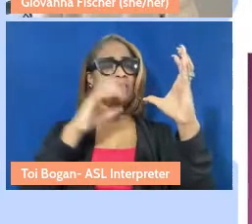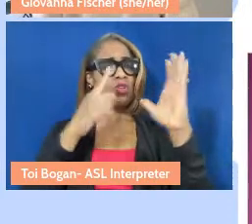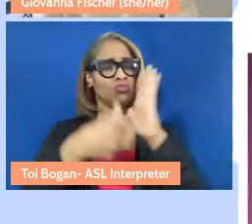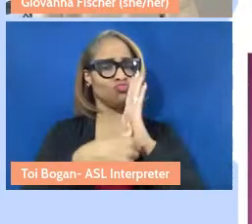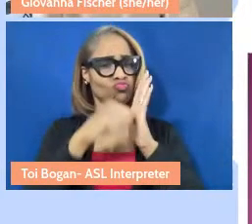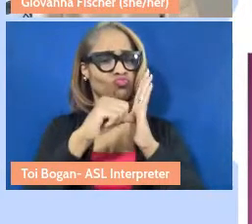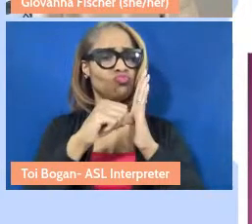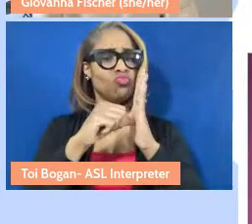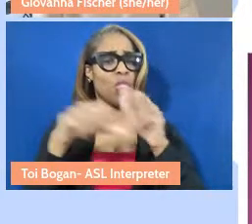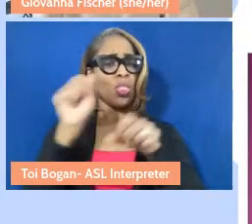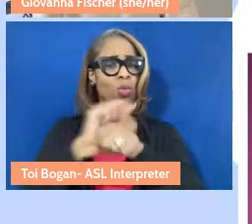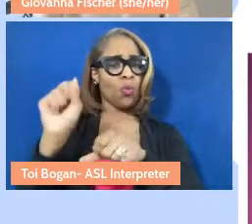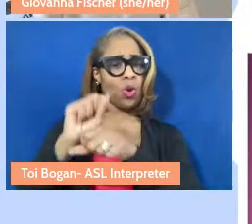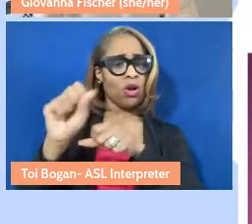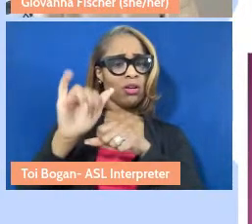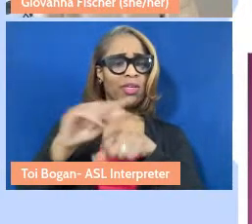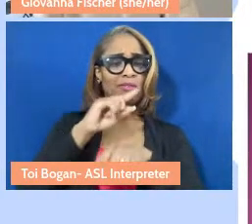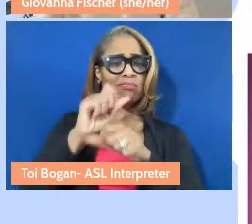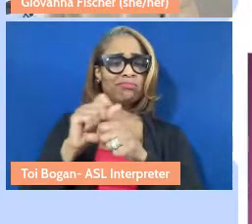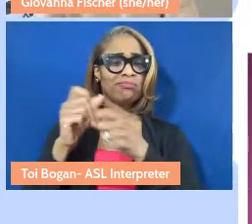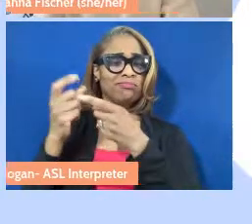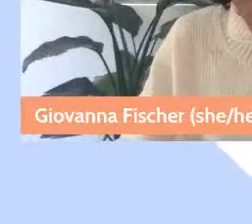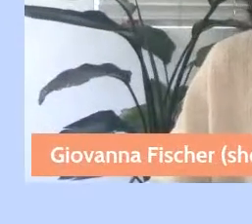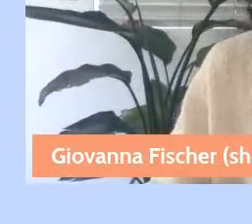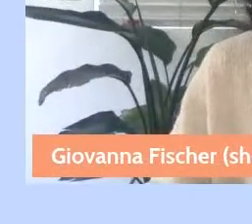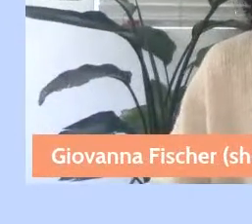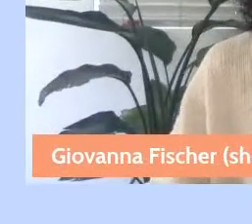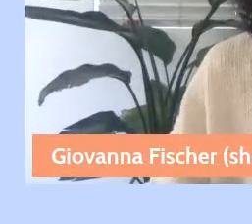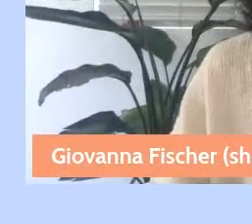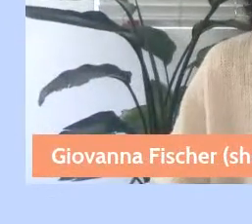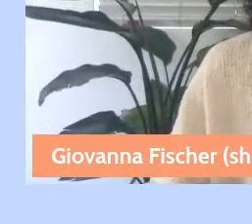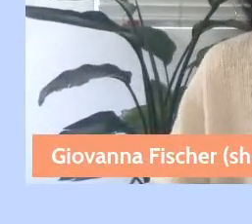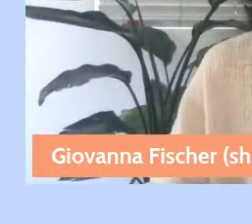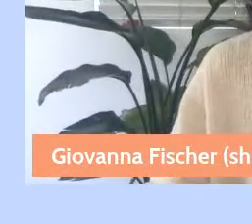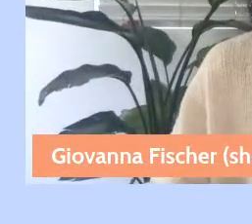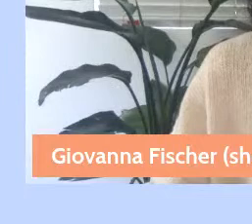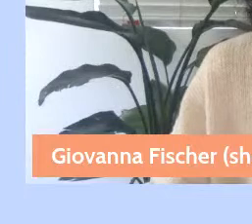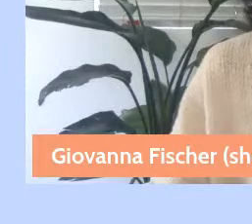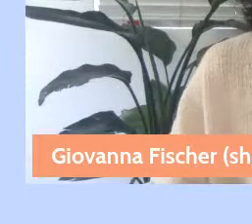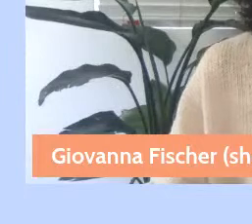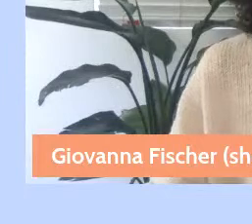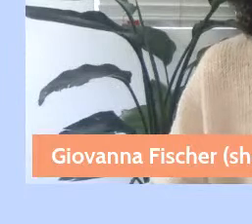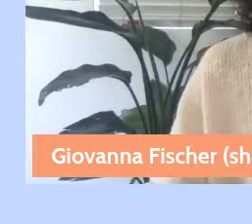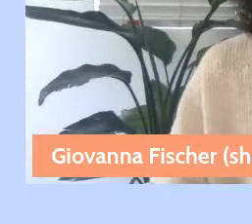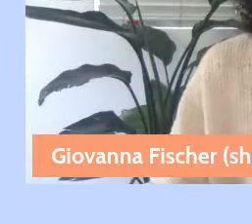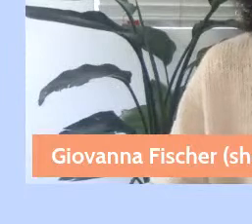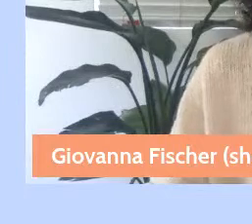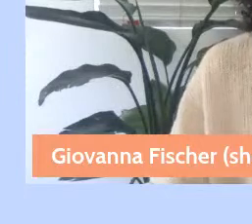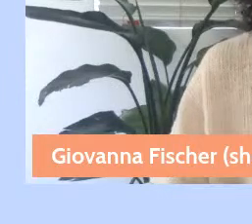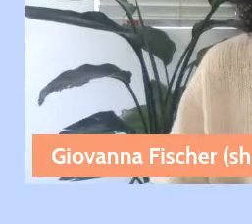is and has been done. Inspires people to build upon this work and practice care in their lives